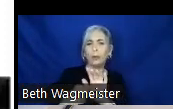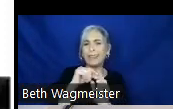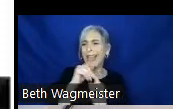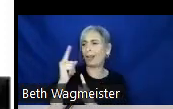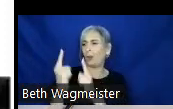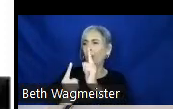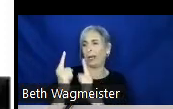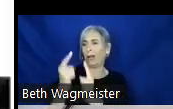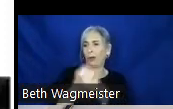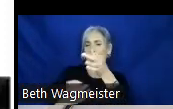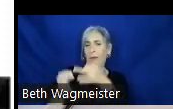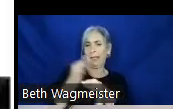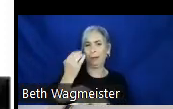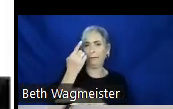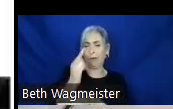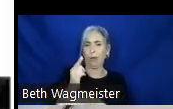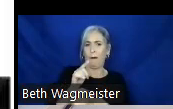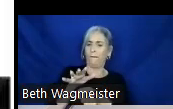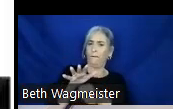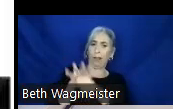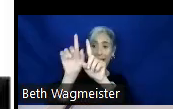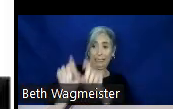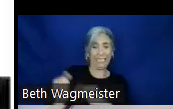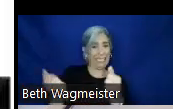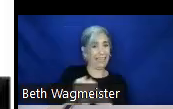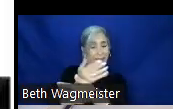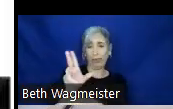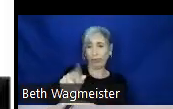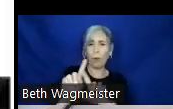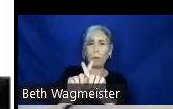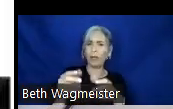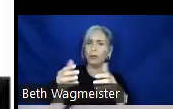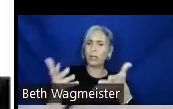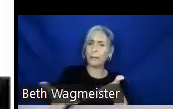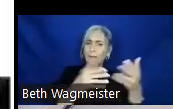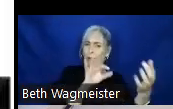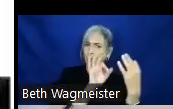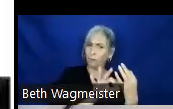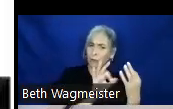for fully testing everything. But it can give insight to content editors that don't know a lot